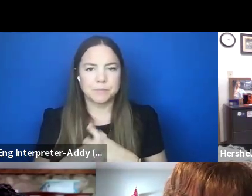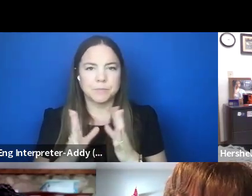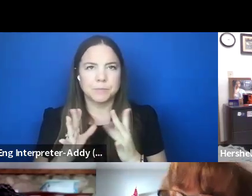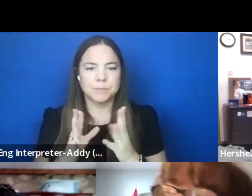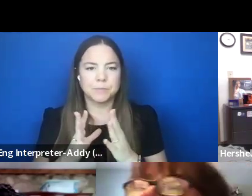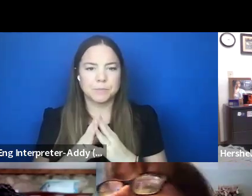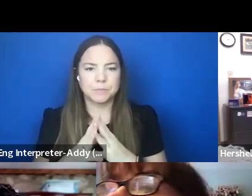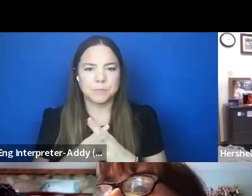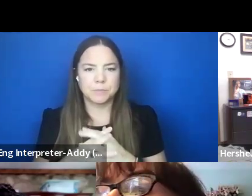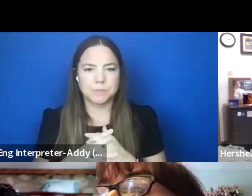Don Dew: I mean, we